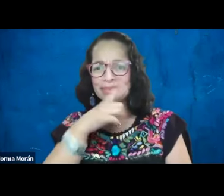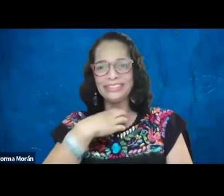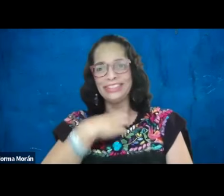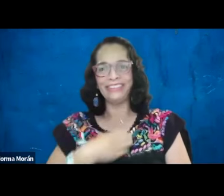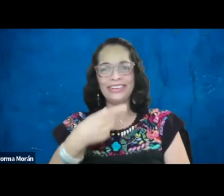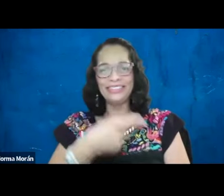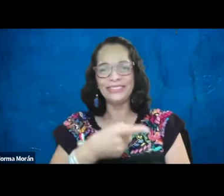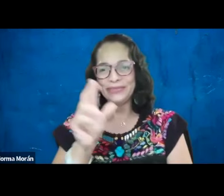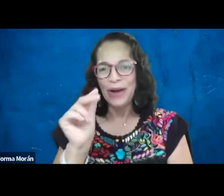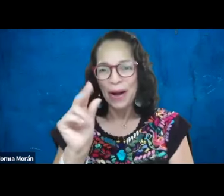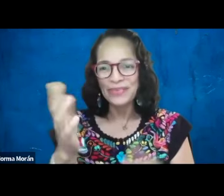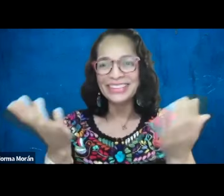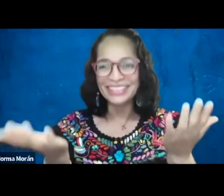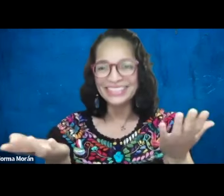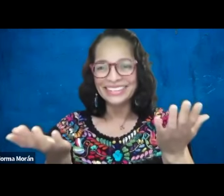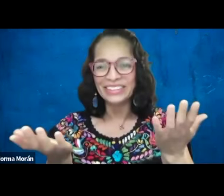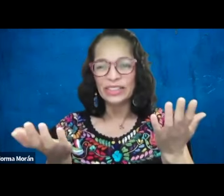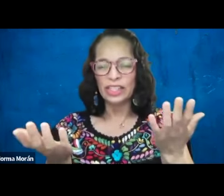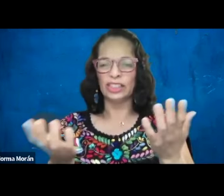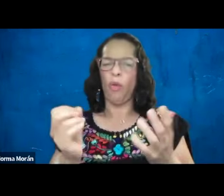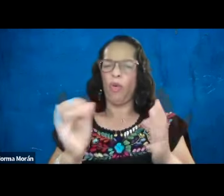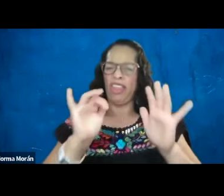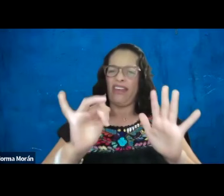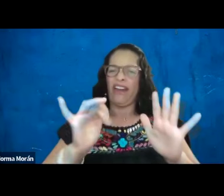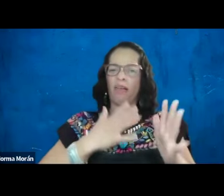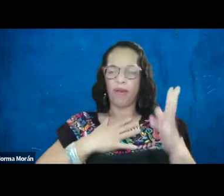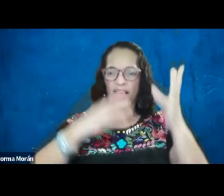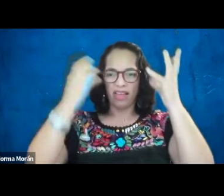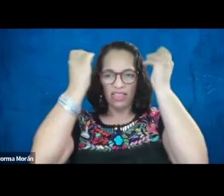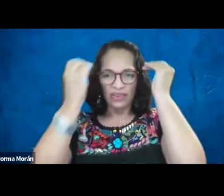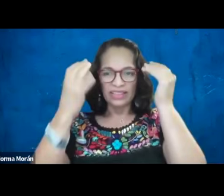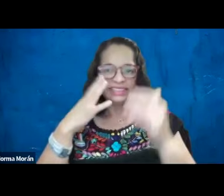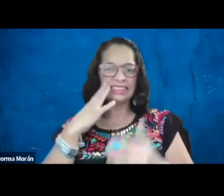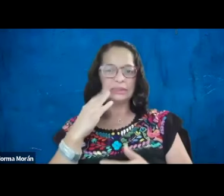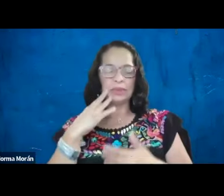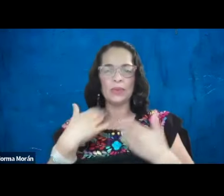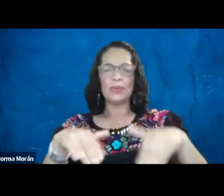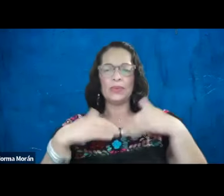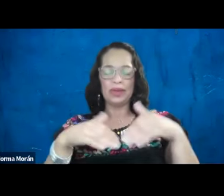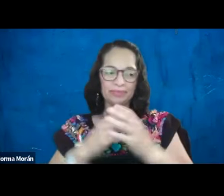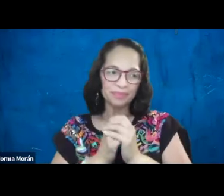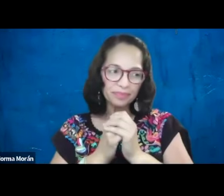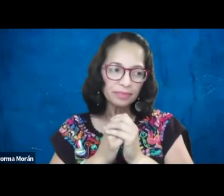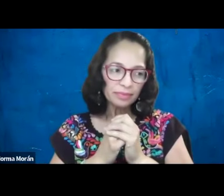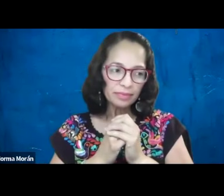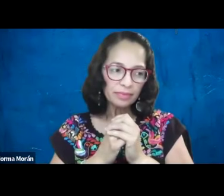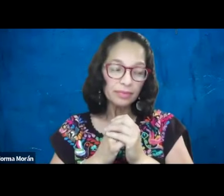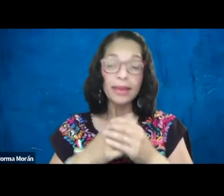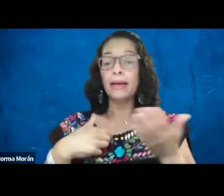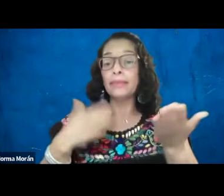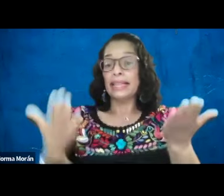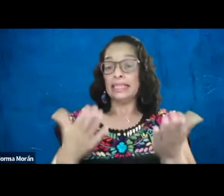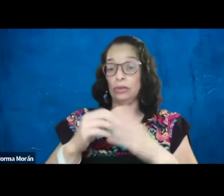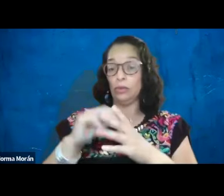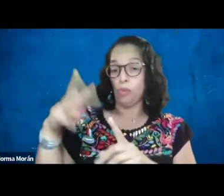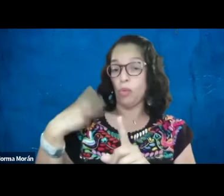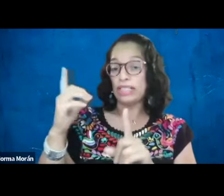negative thinking. And I did not deserve that. that was my experience with my first child